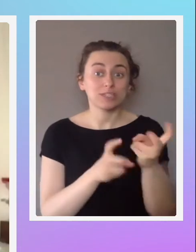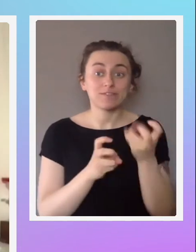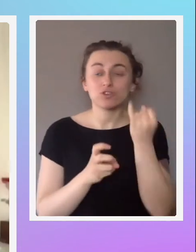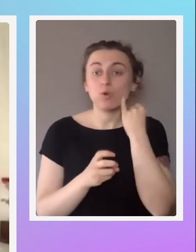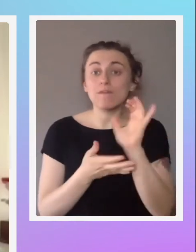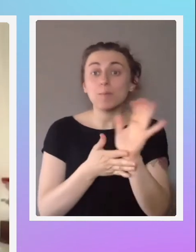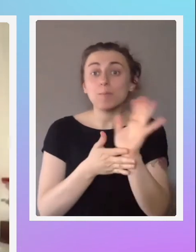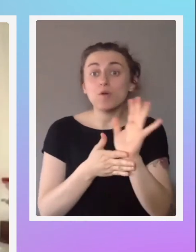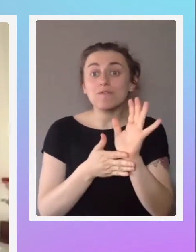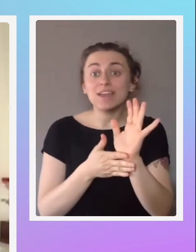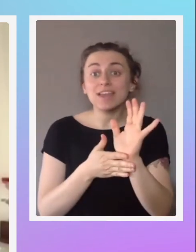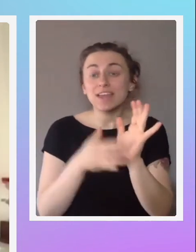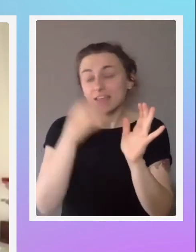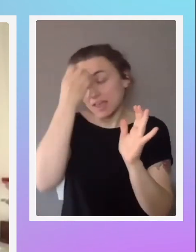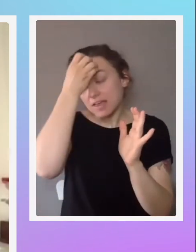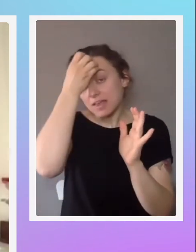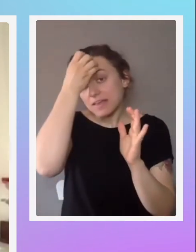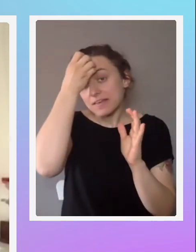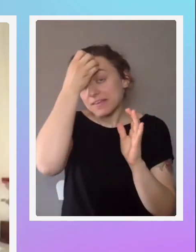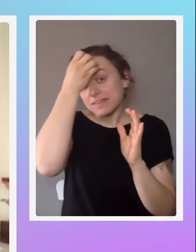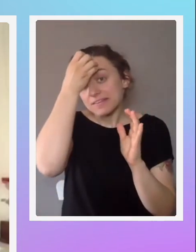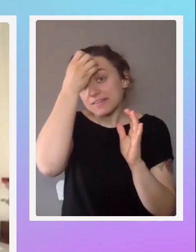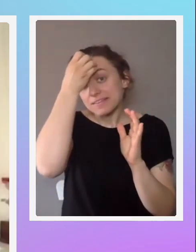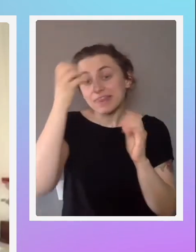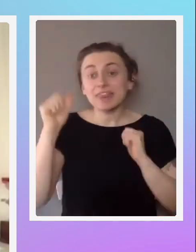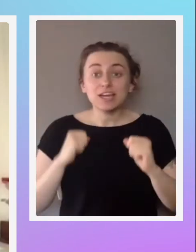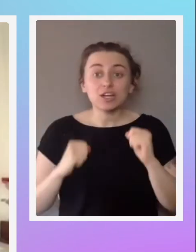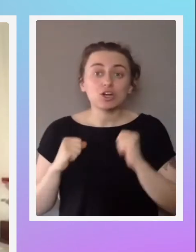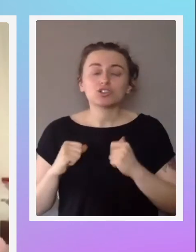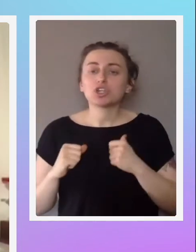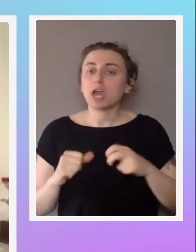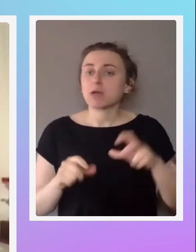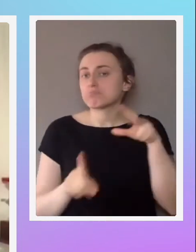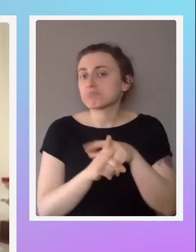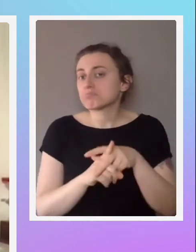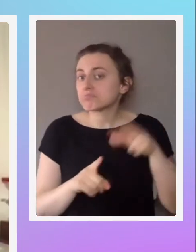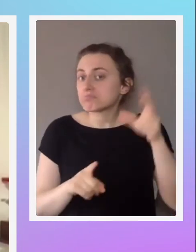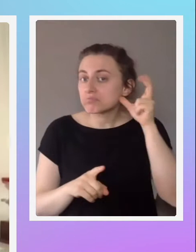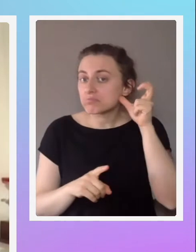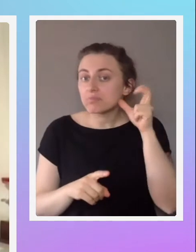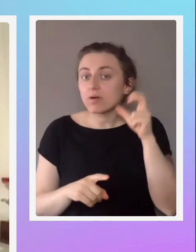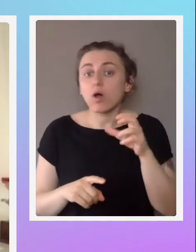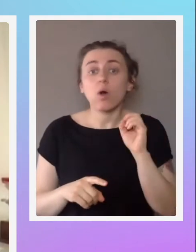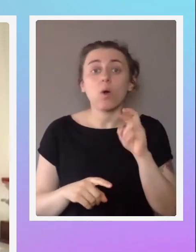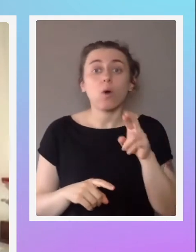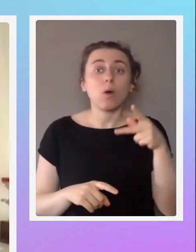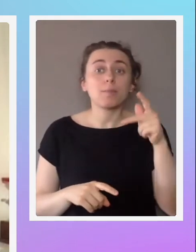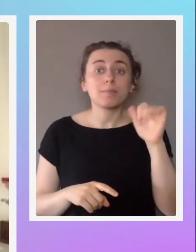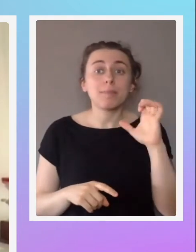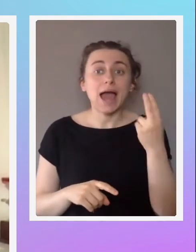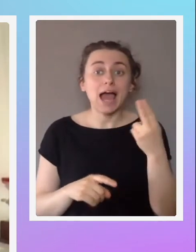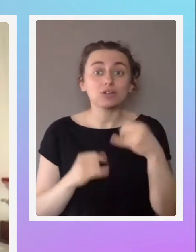and plug that into the speech processor as well or she can get a patch cord and on an airplane plug